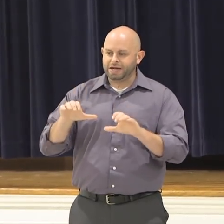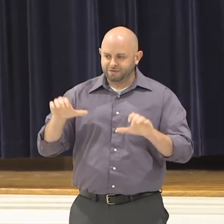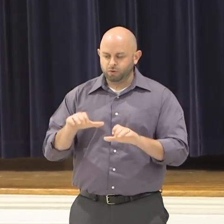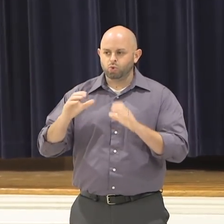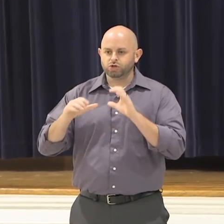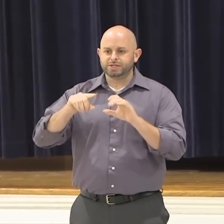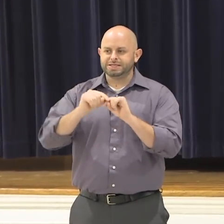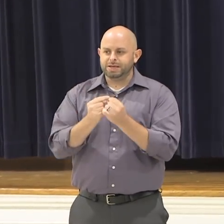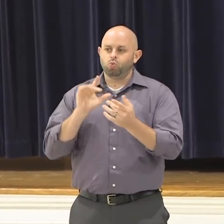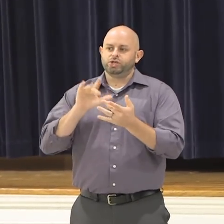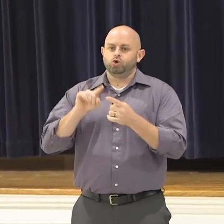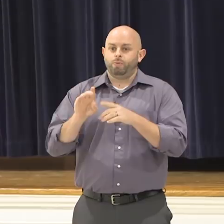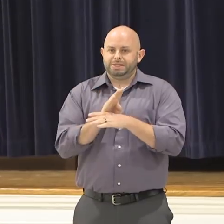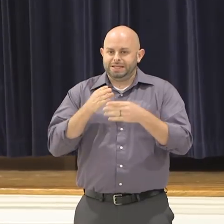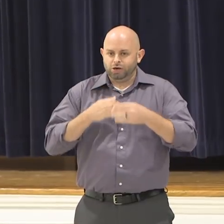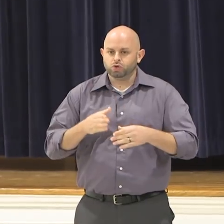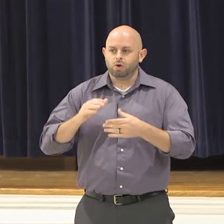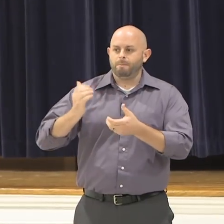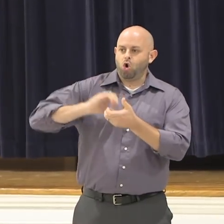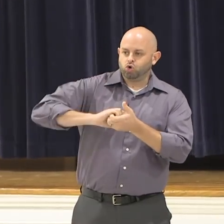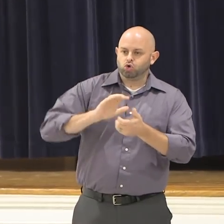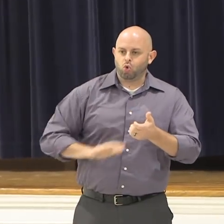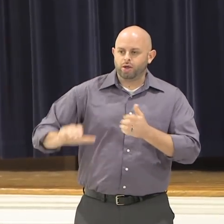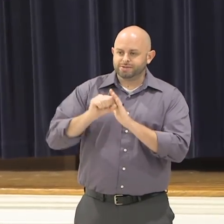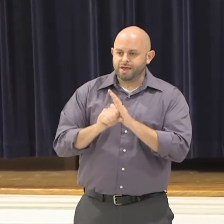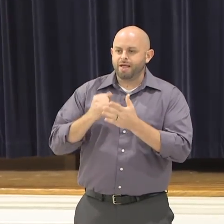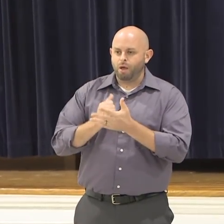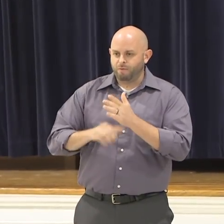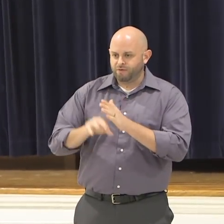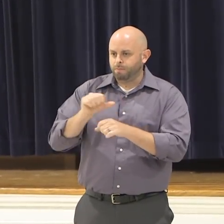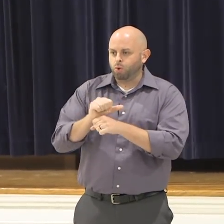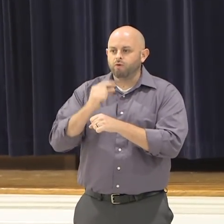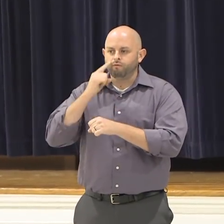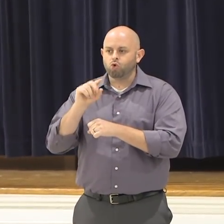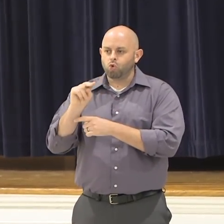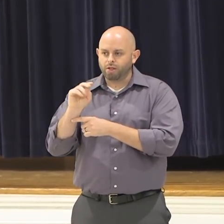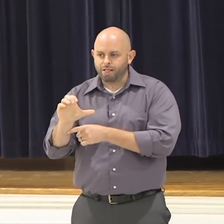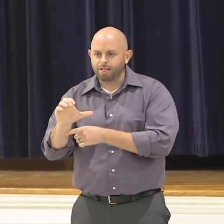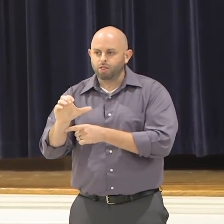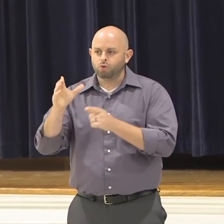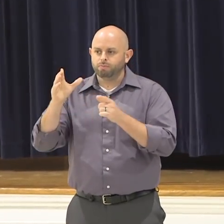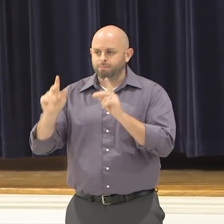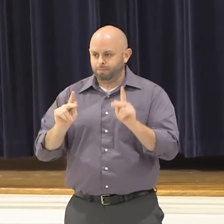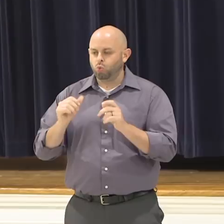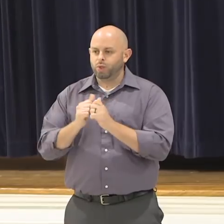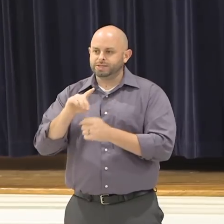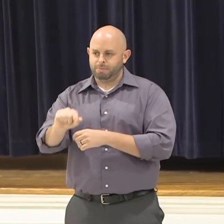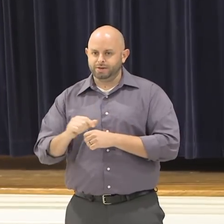reached out to business leaders and partners across the state to help find employment for North Carolina North Carolinians with disabilities this